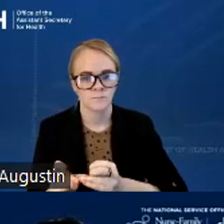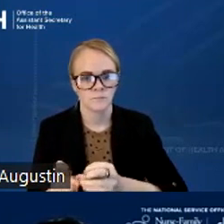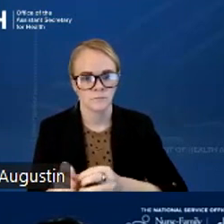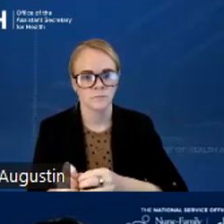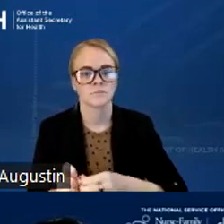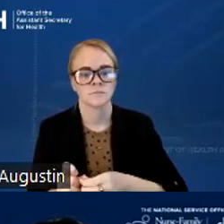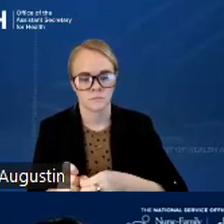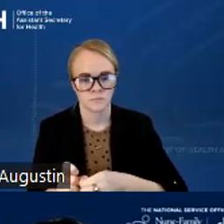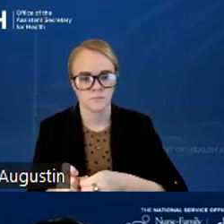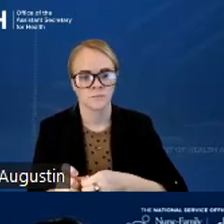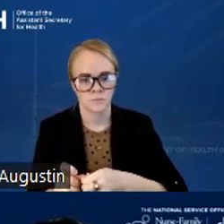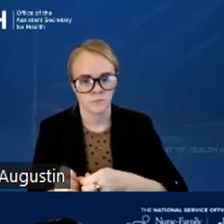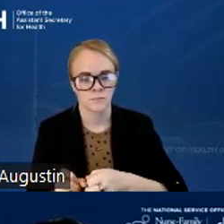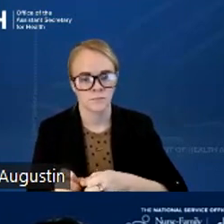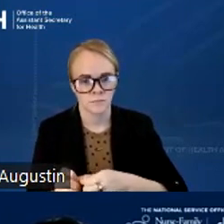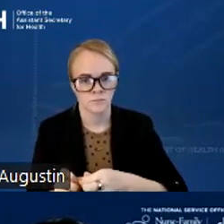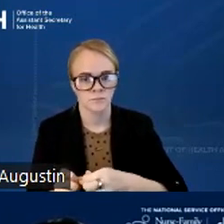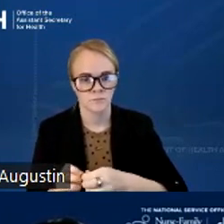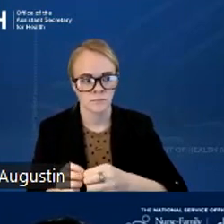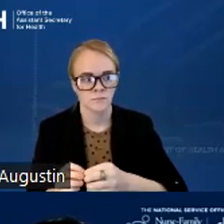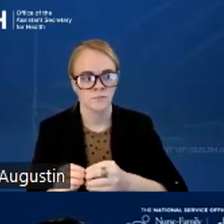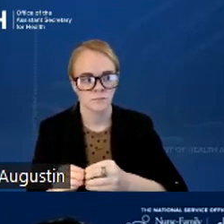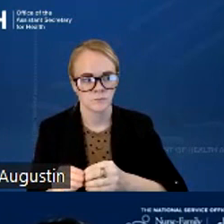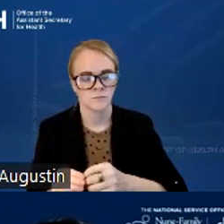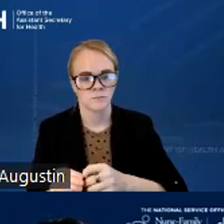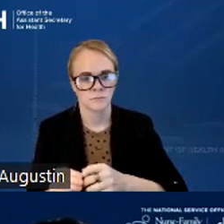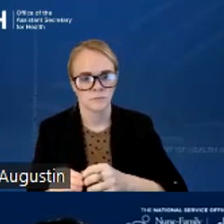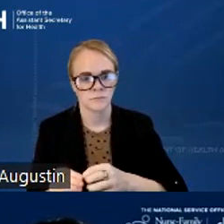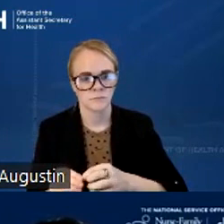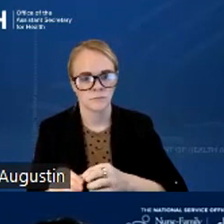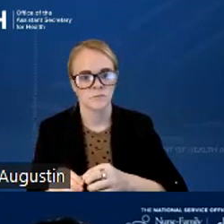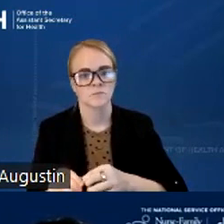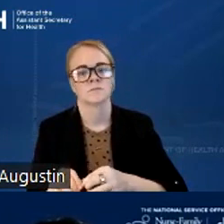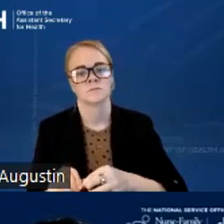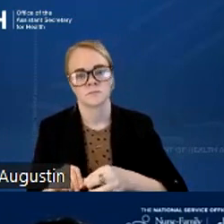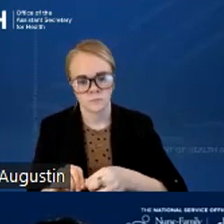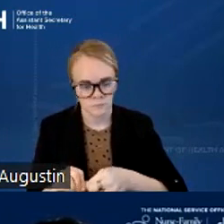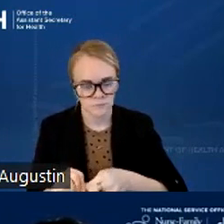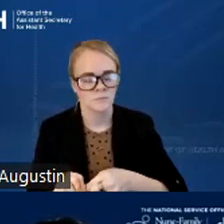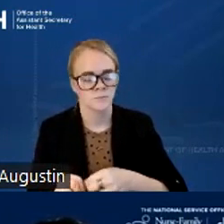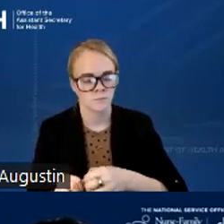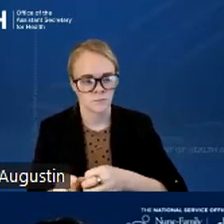overall, that even the smallest of steps, even small numbers of improved